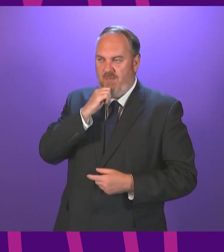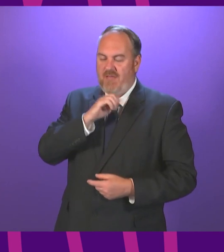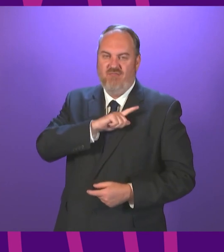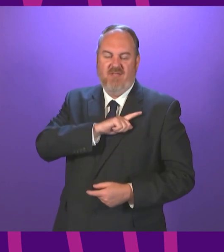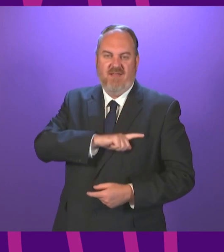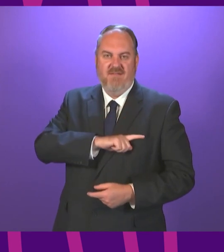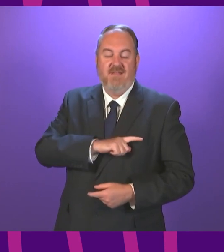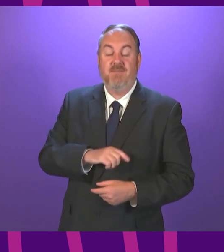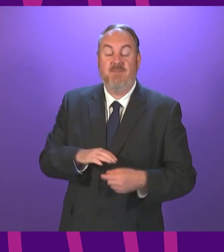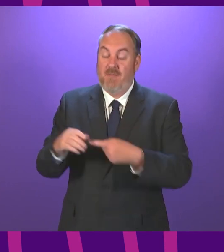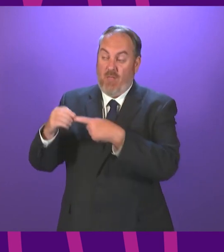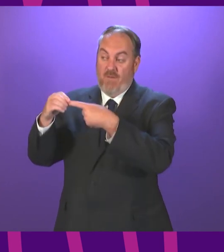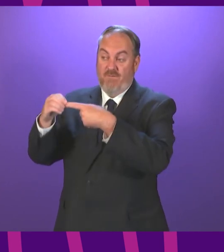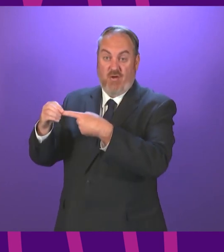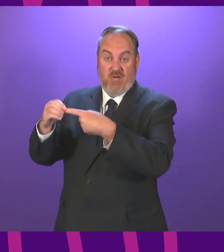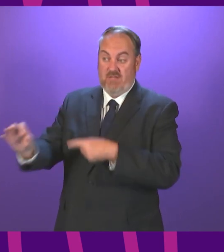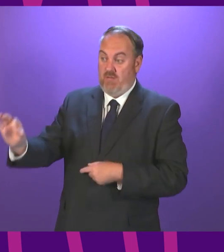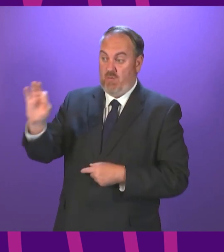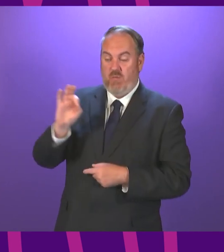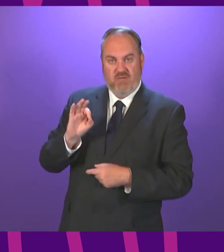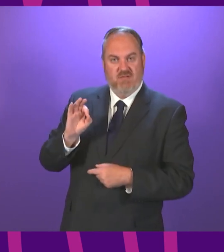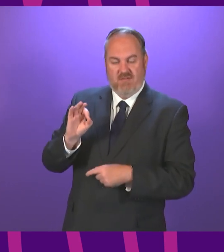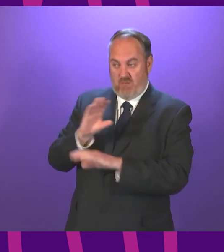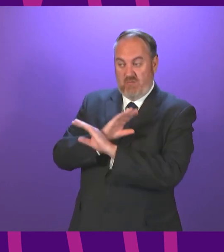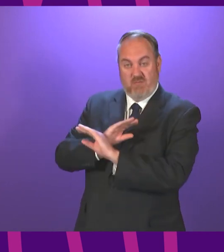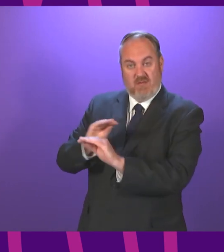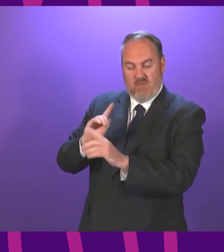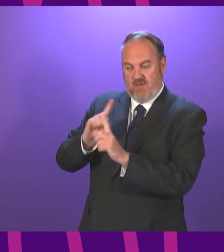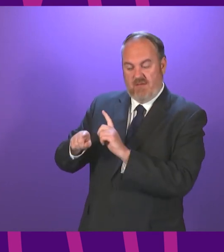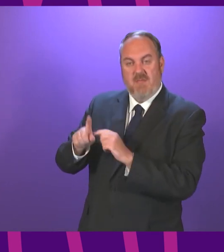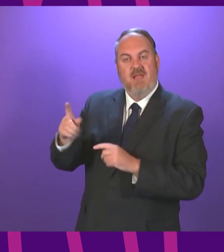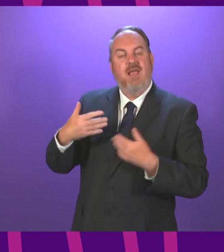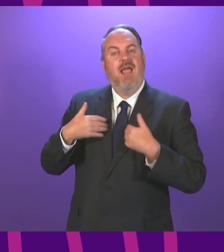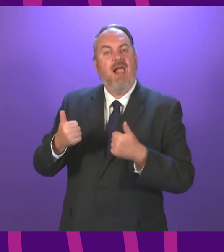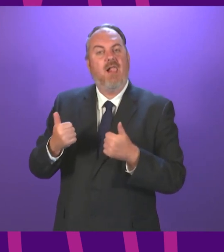On the first question, I should say in passing that when health boards or individual hospitals